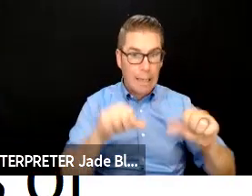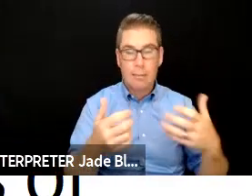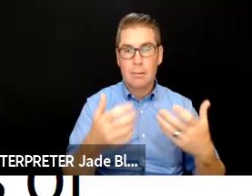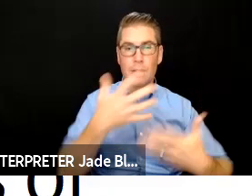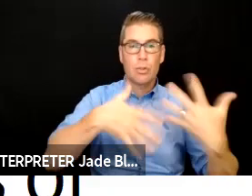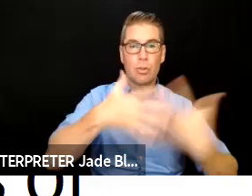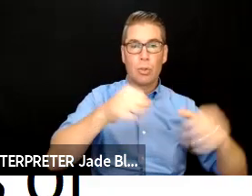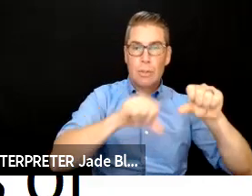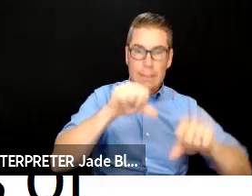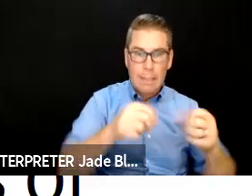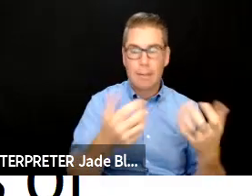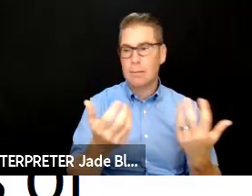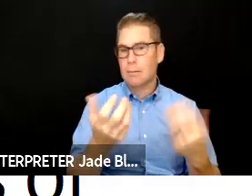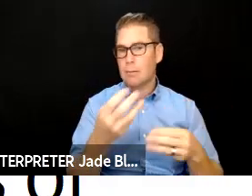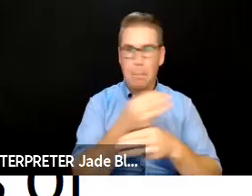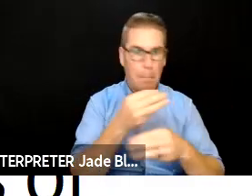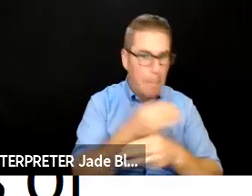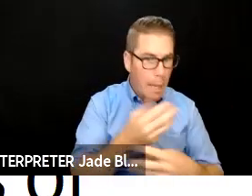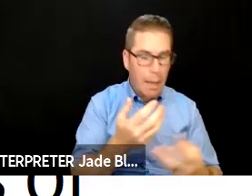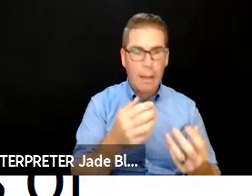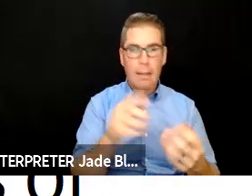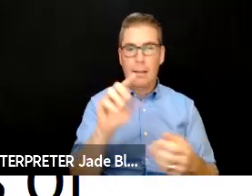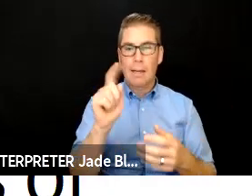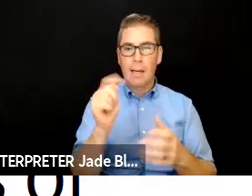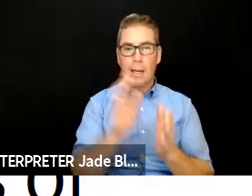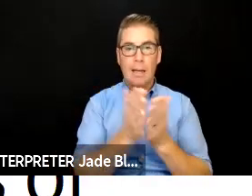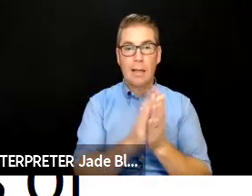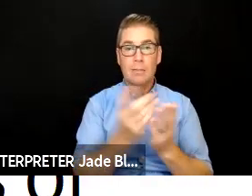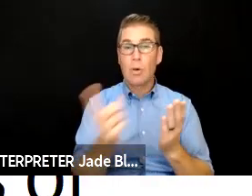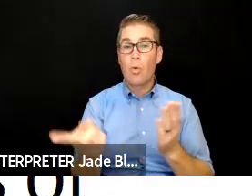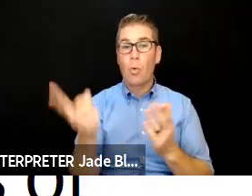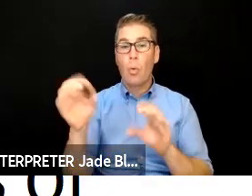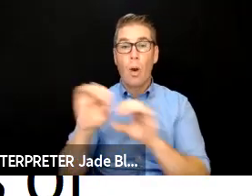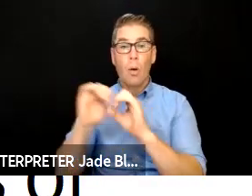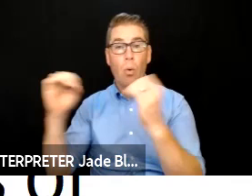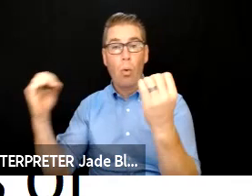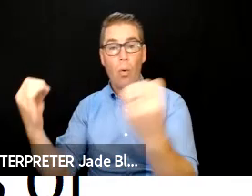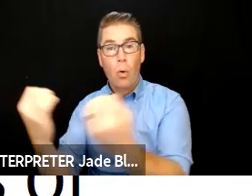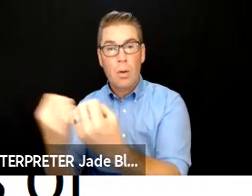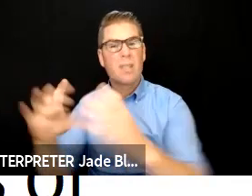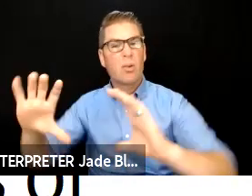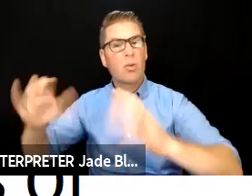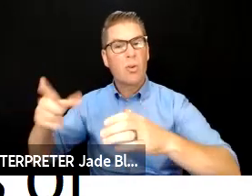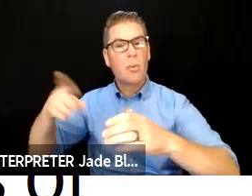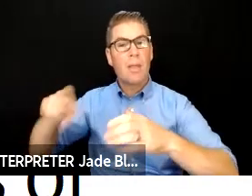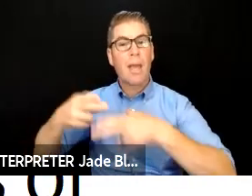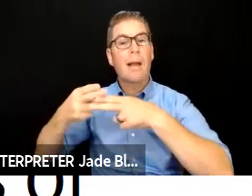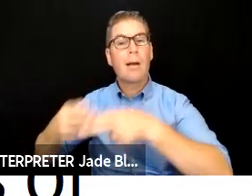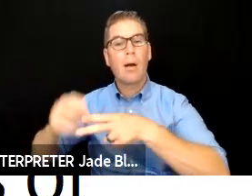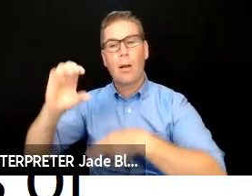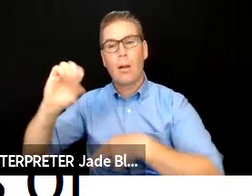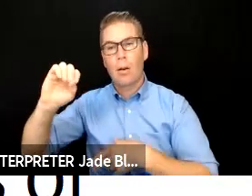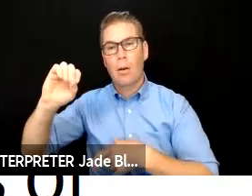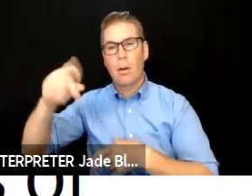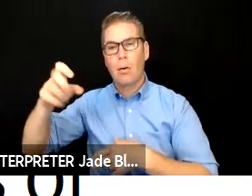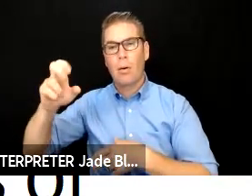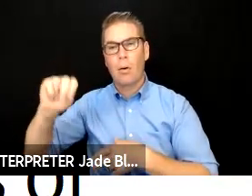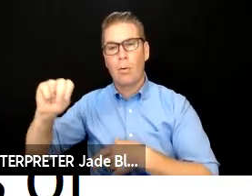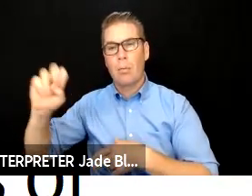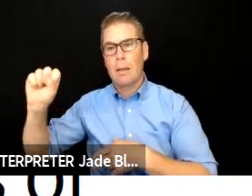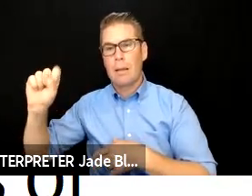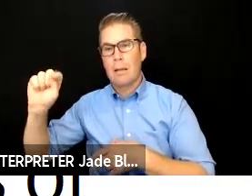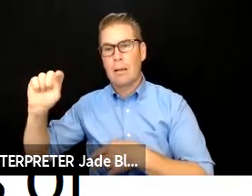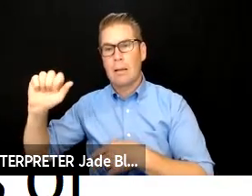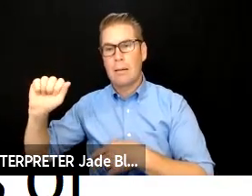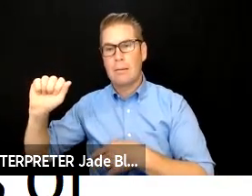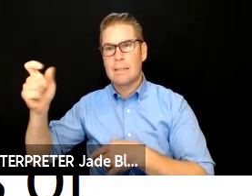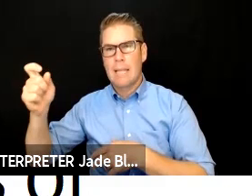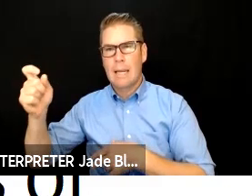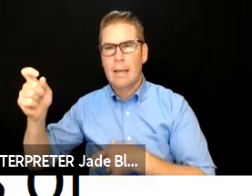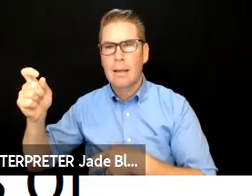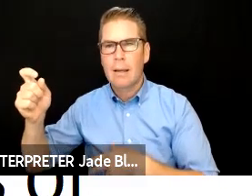Sally Potter: textbooks that are published by an organization called open stacks and if you've ever seen an open stacks textbook. They're huge.